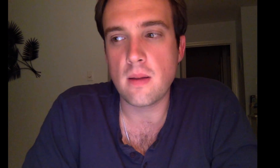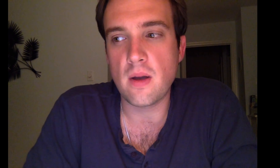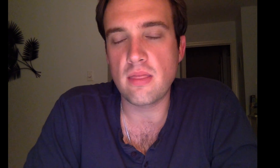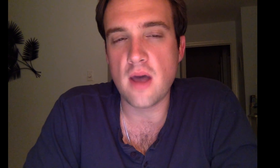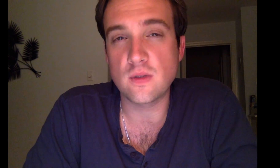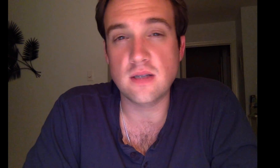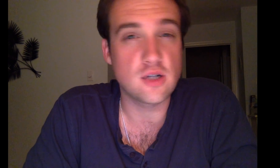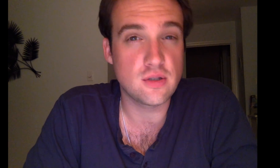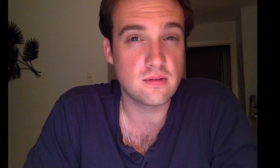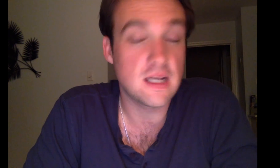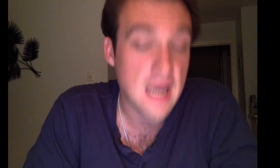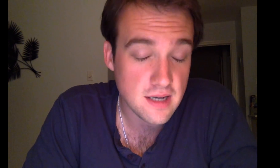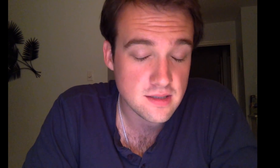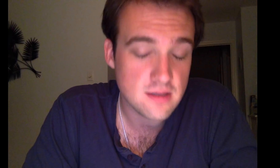But that was not the case.